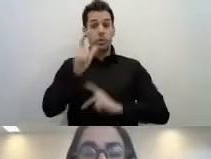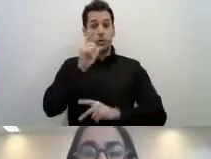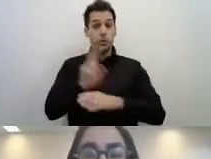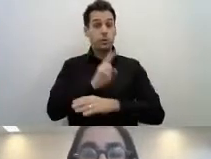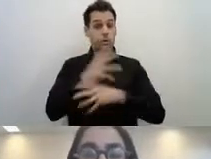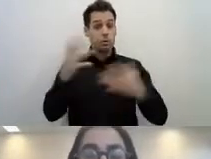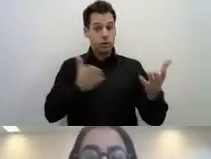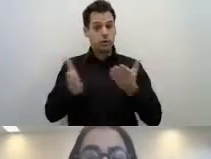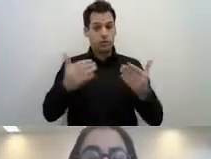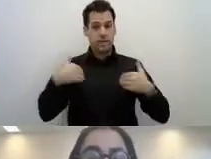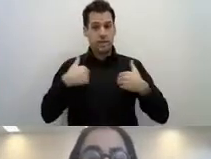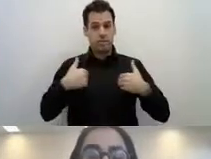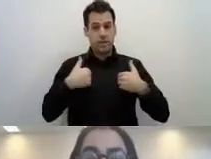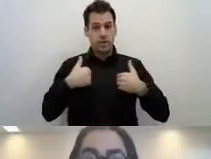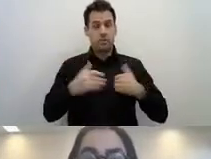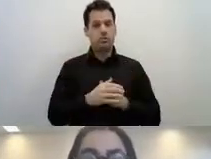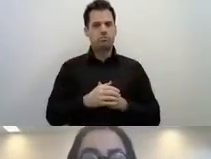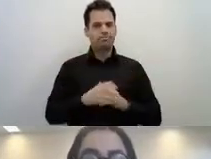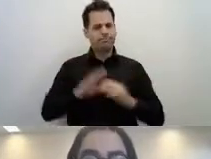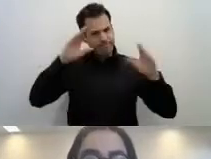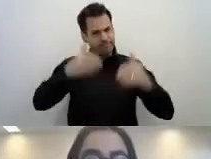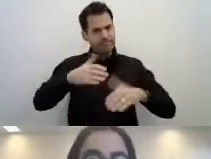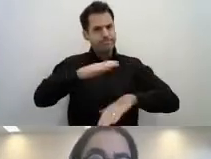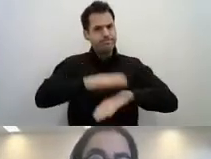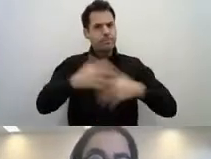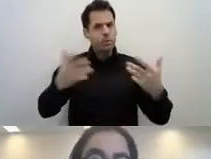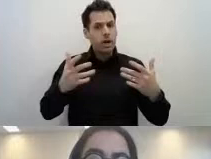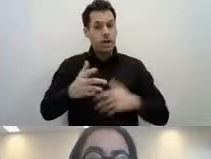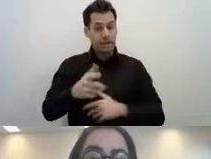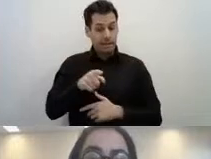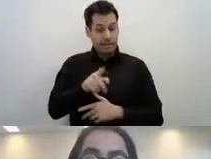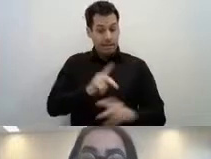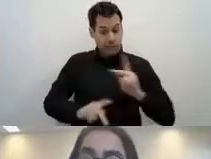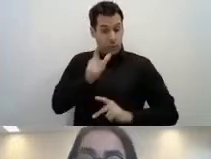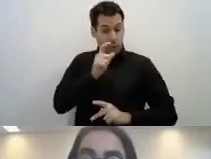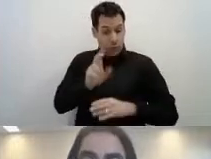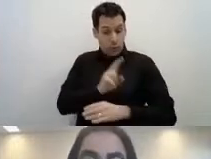particular focusing on the rights of individuals who use service animals under manitoba's human